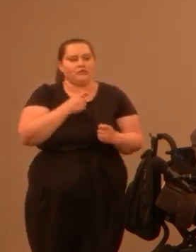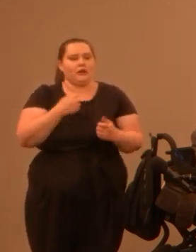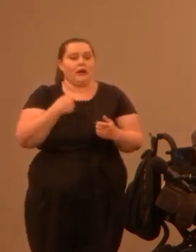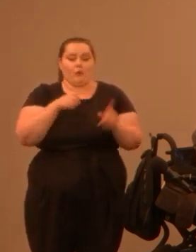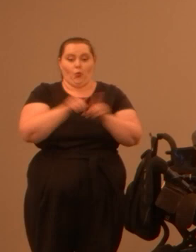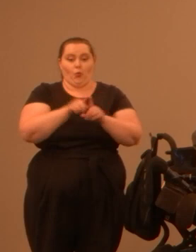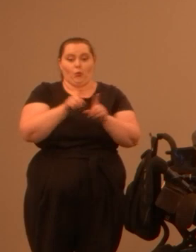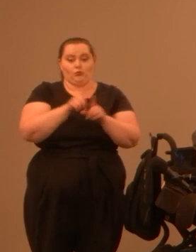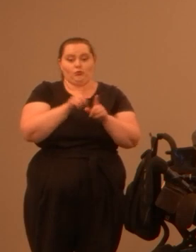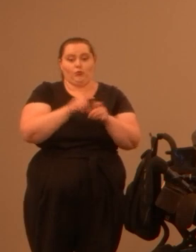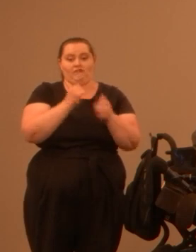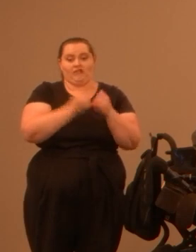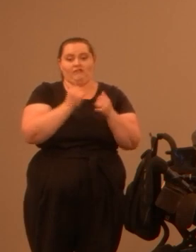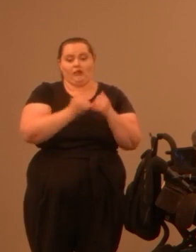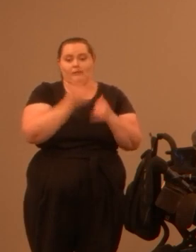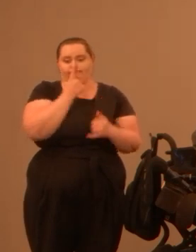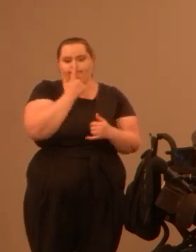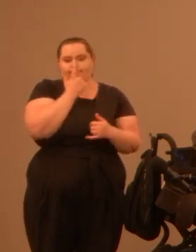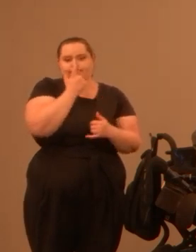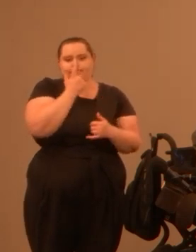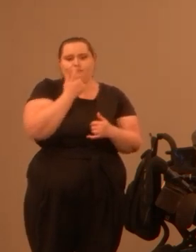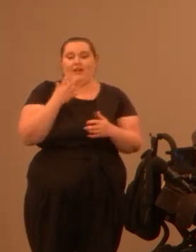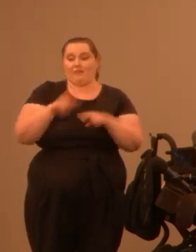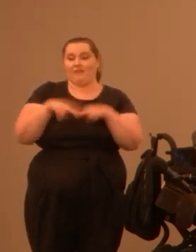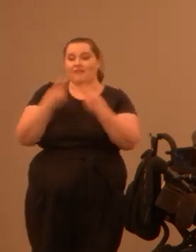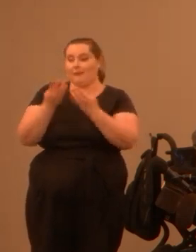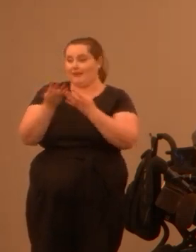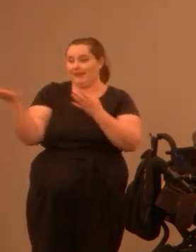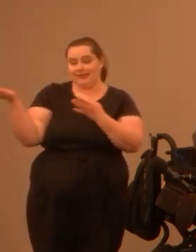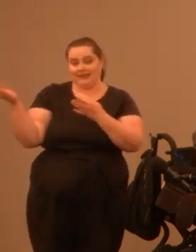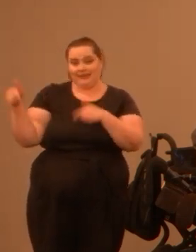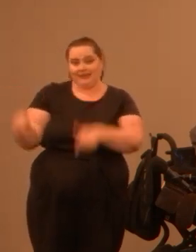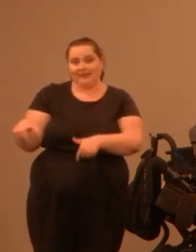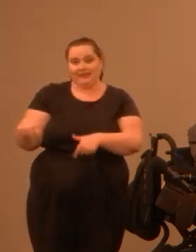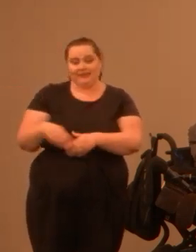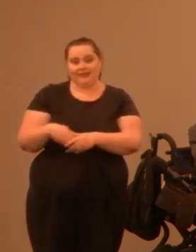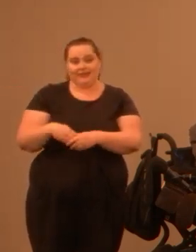very, very privileged and lucky to have my family here, who's my backbone.